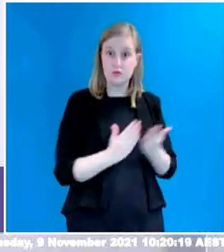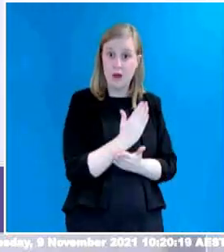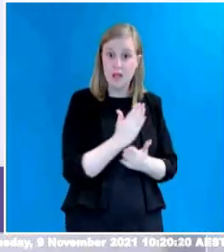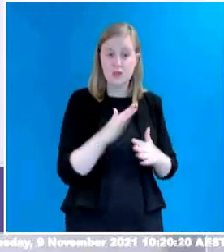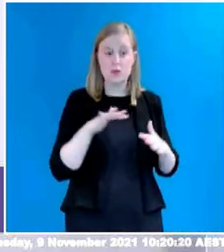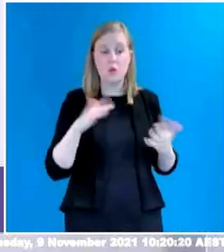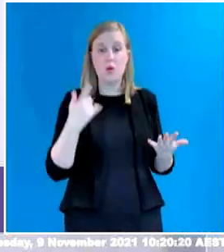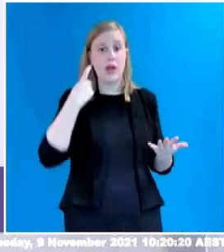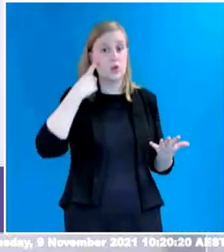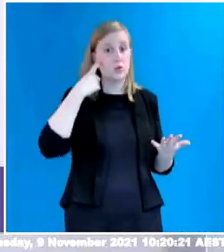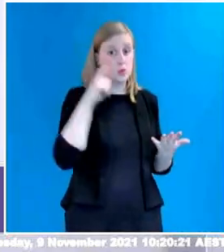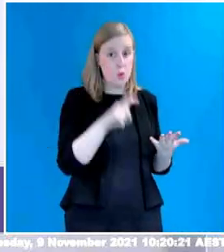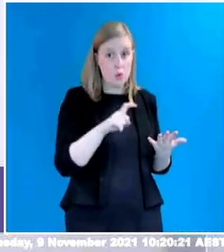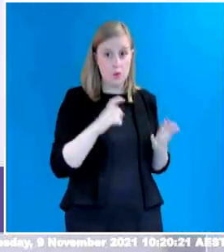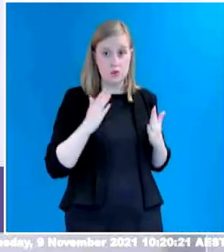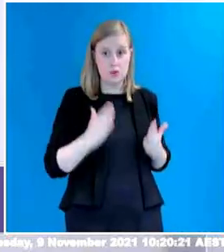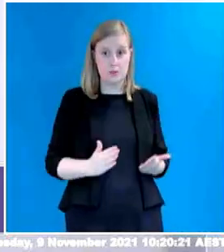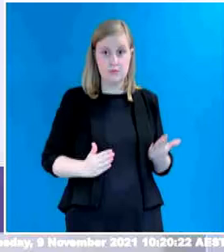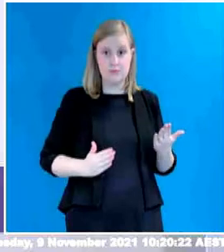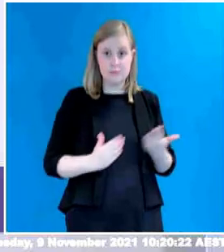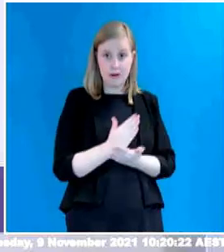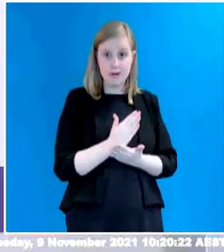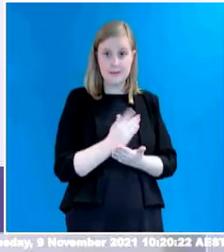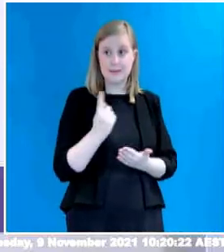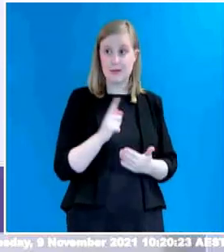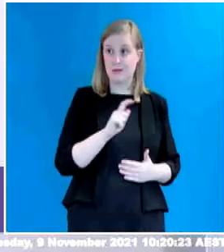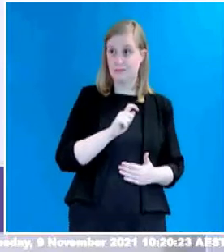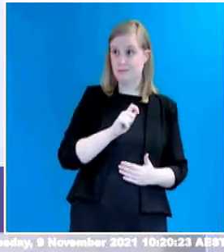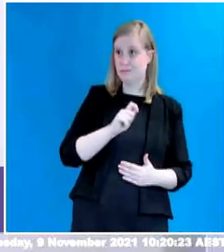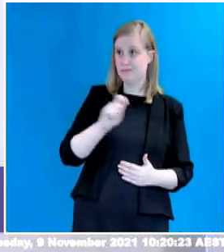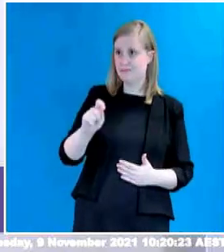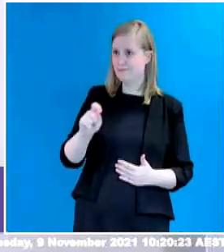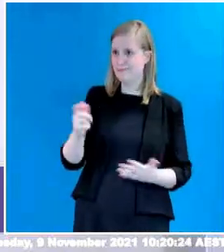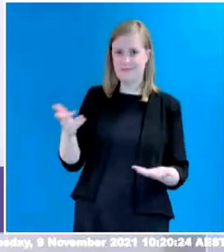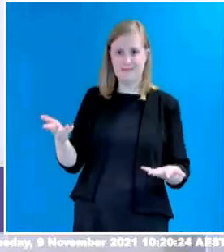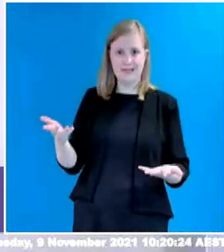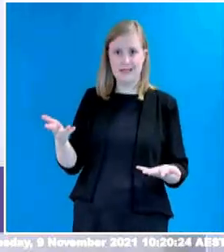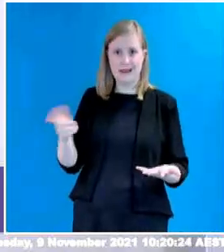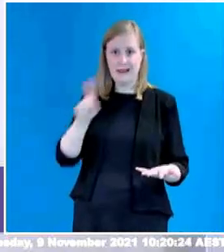consideration, the question of determining unlawfulness brings in the